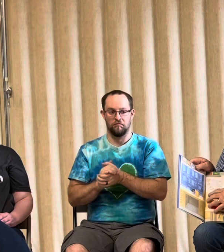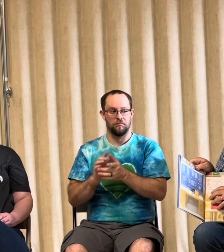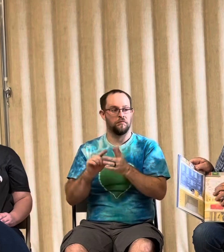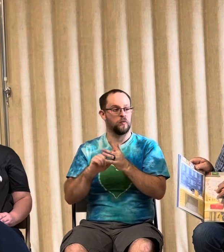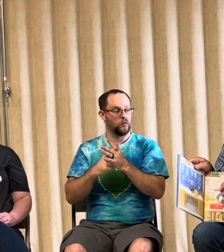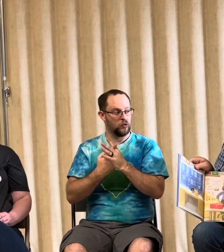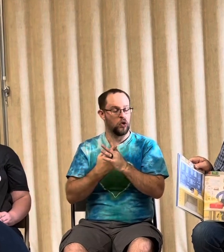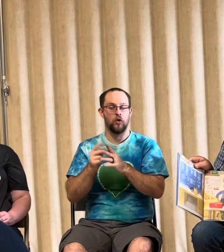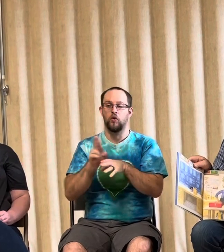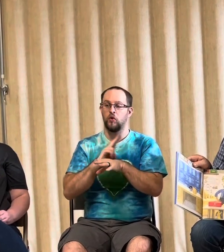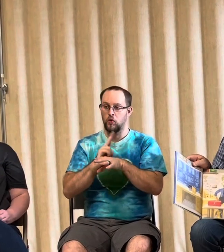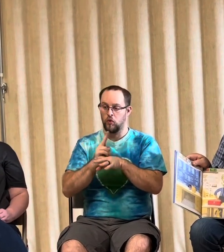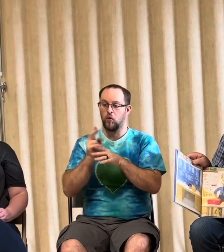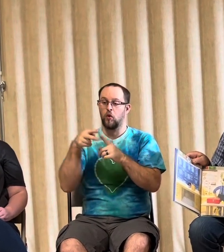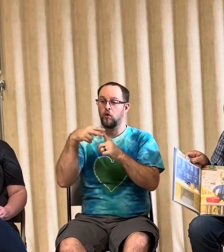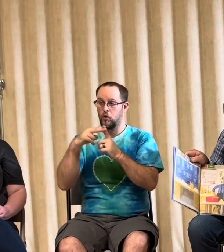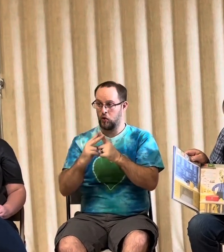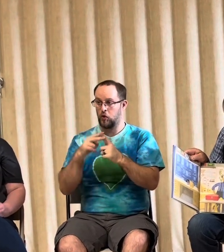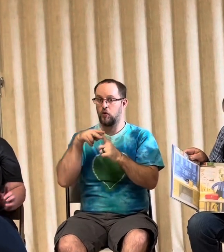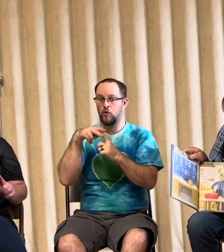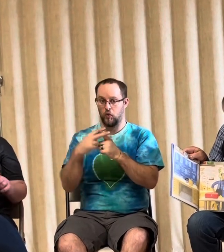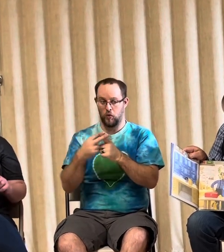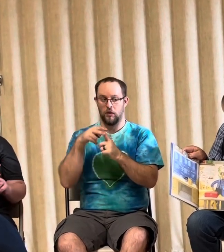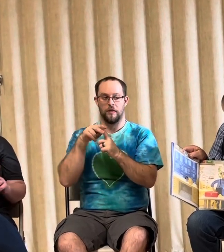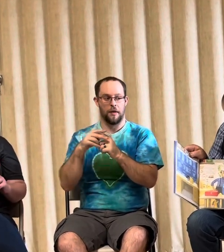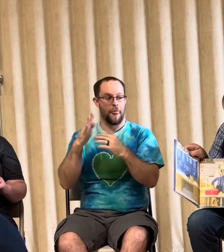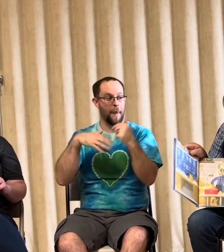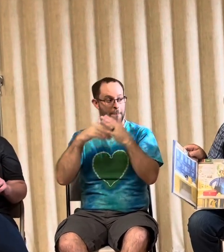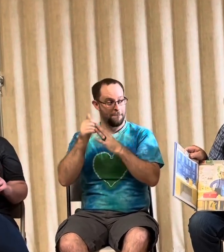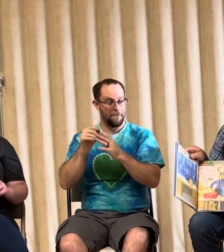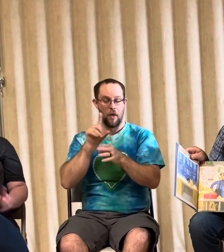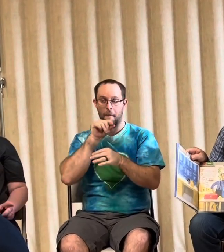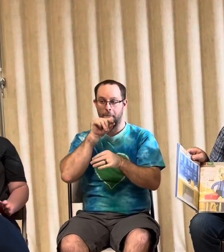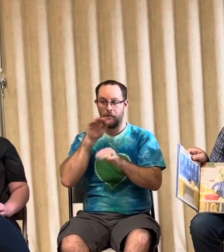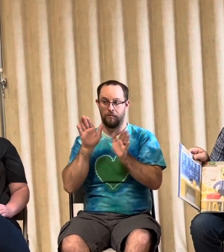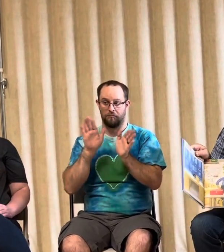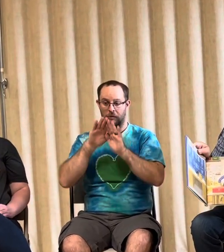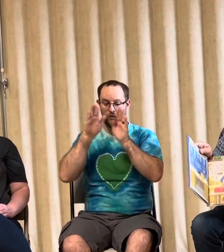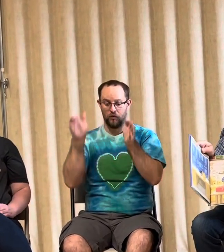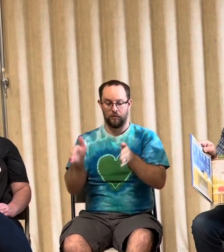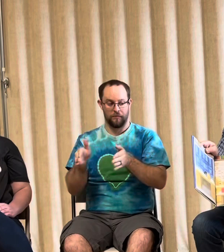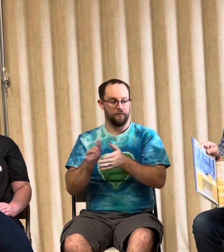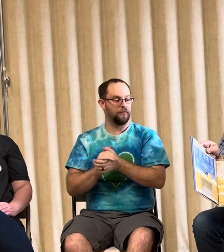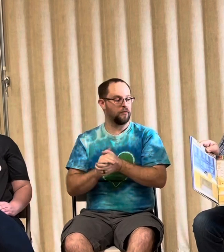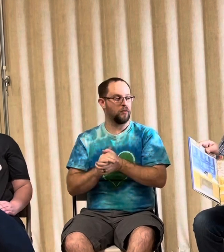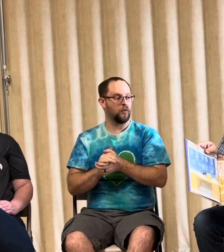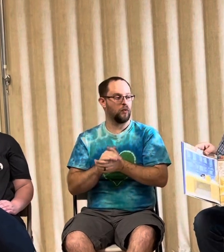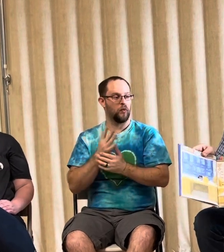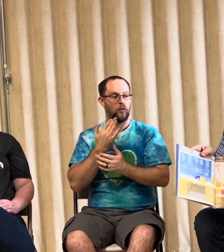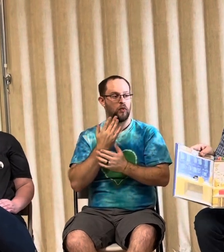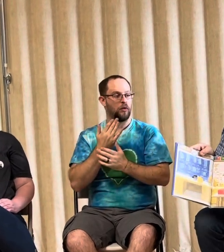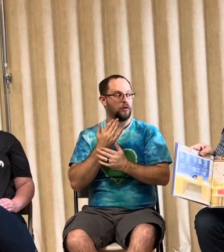using the tools, and they built the birdhouse. And what color did they paint it? Do you know?